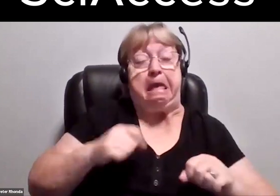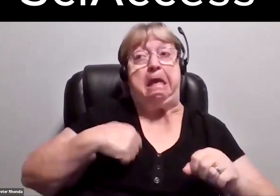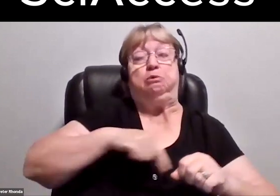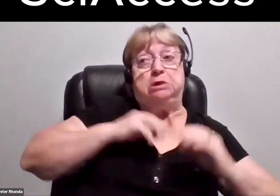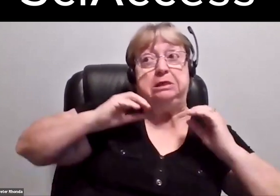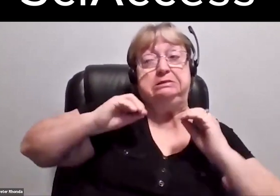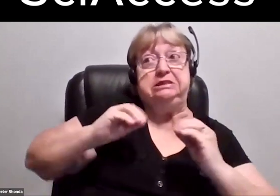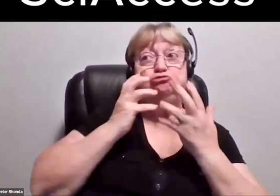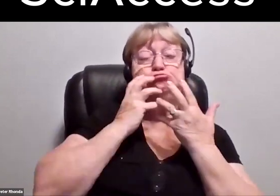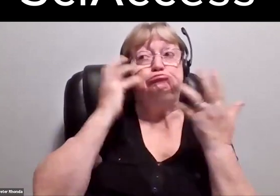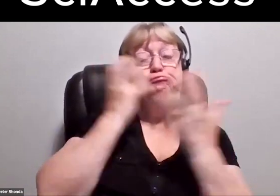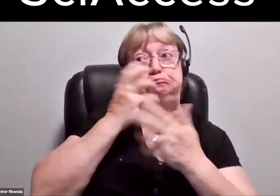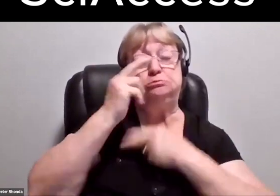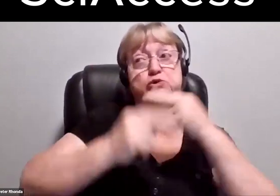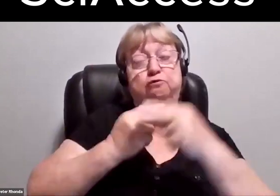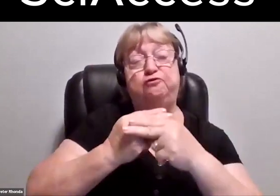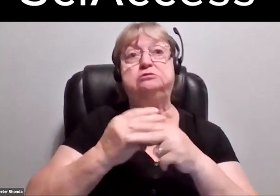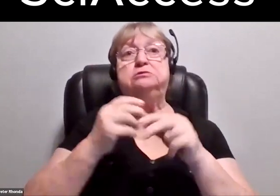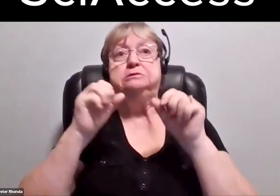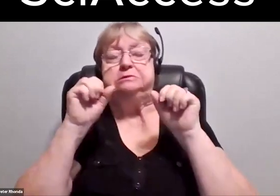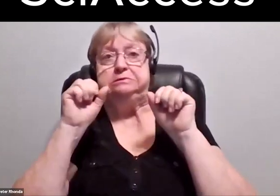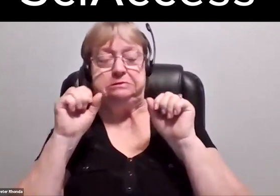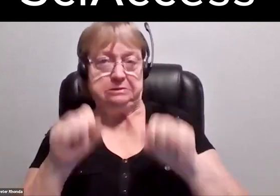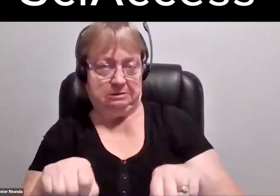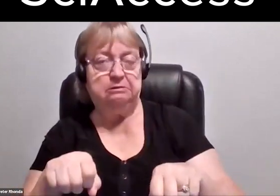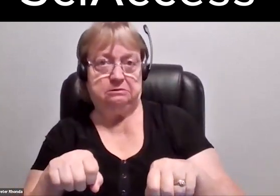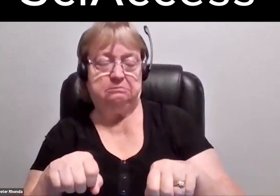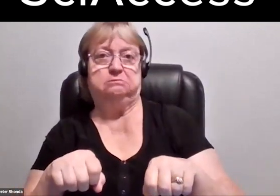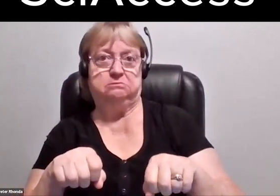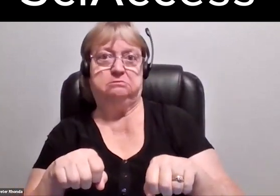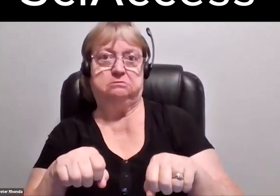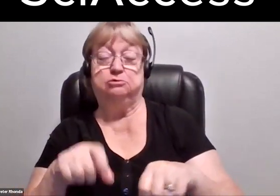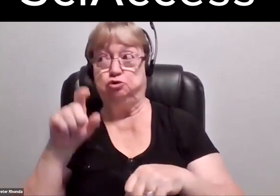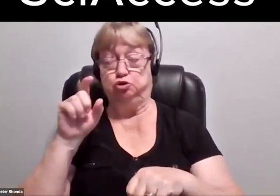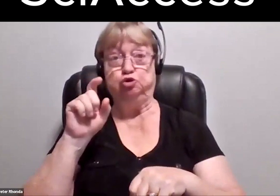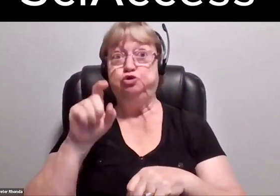We should be doing everything that we can to teach the wonders of the universe to everyone.